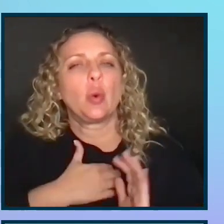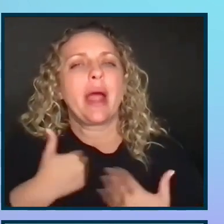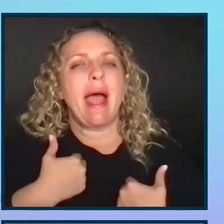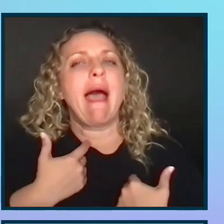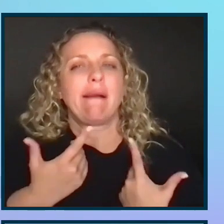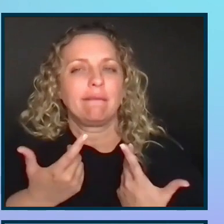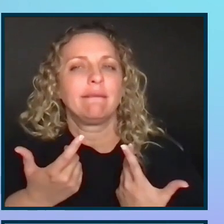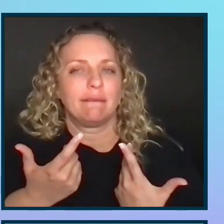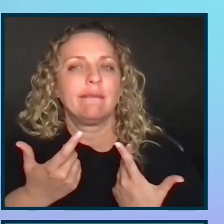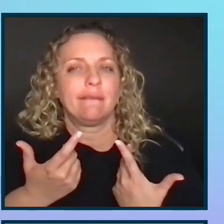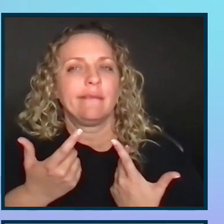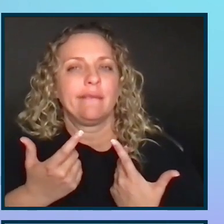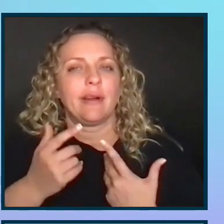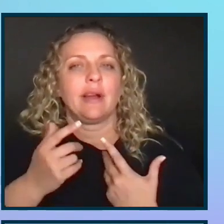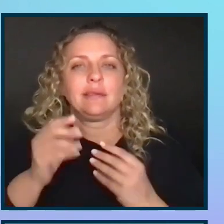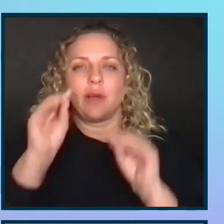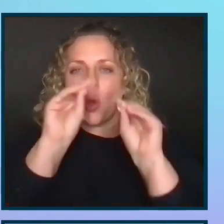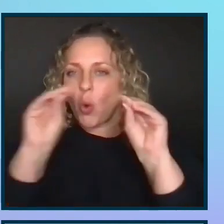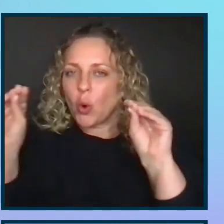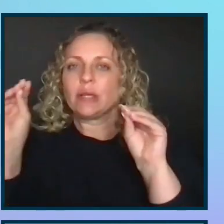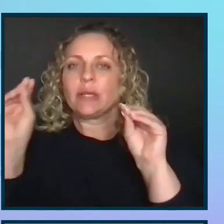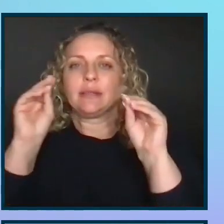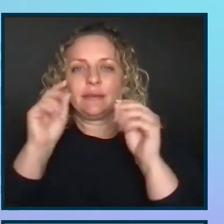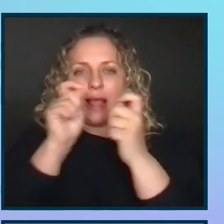of orienting elements like page titles, section titles,